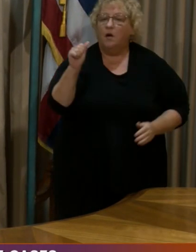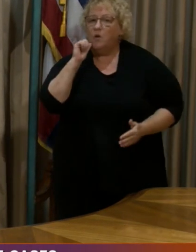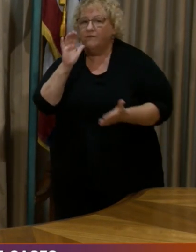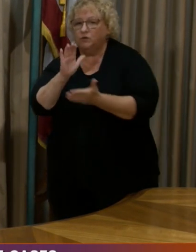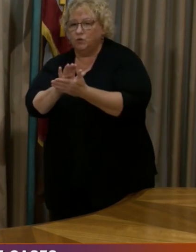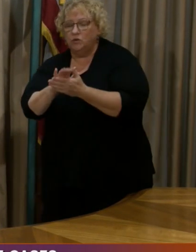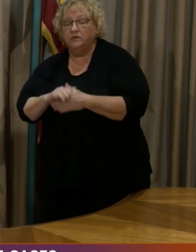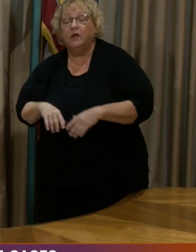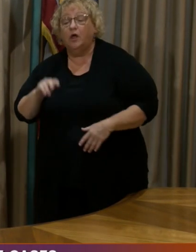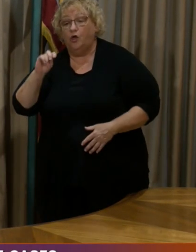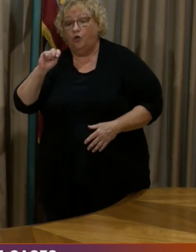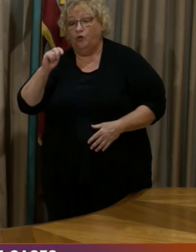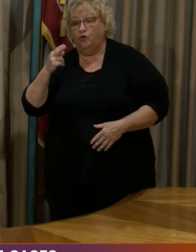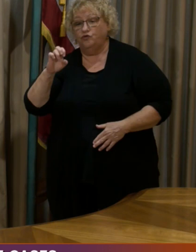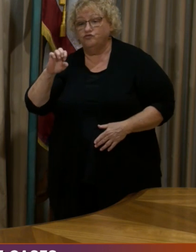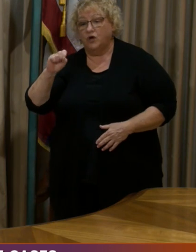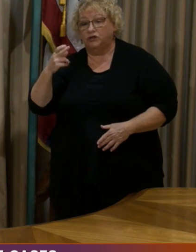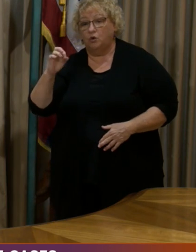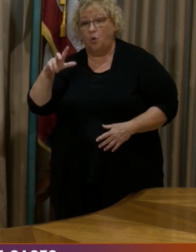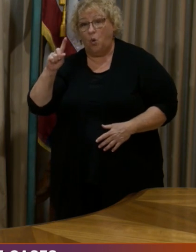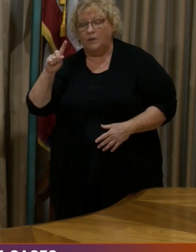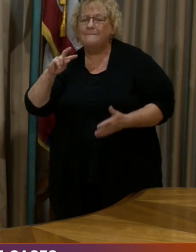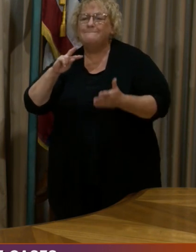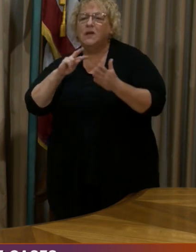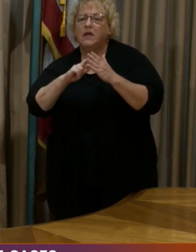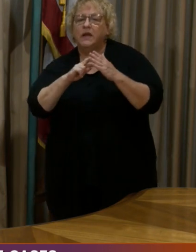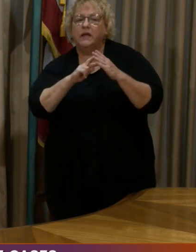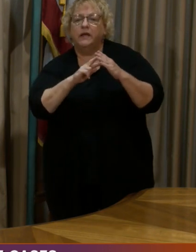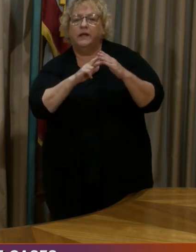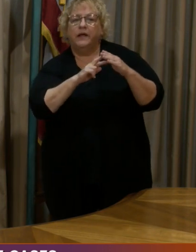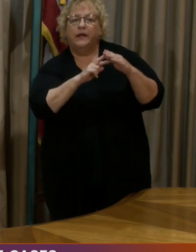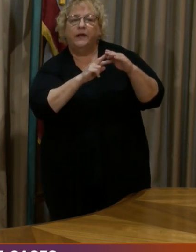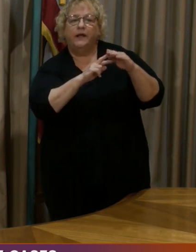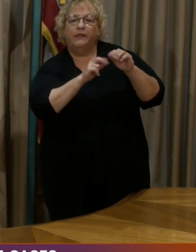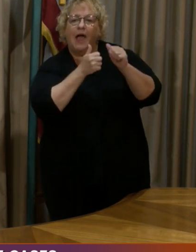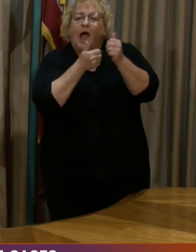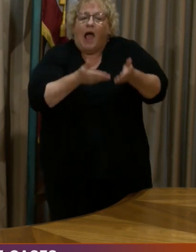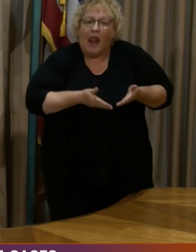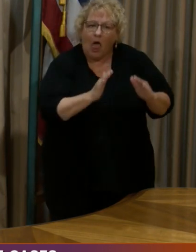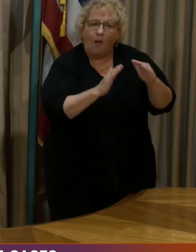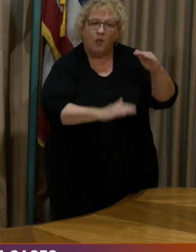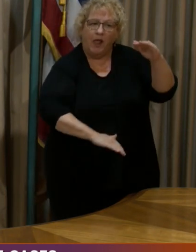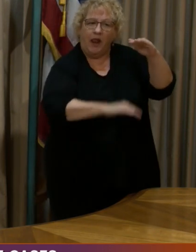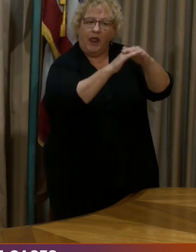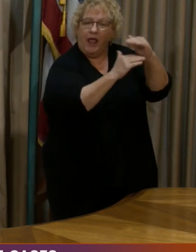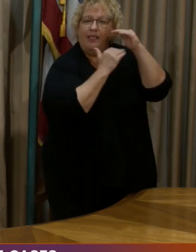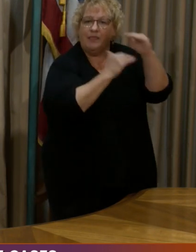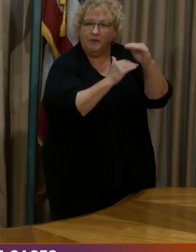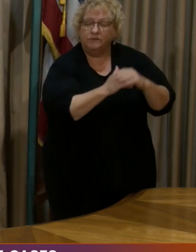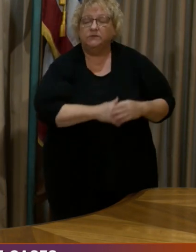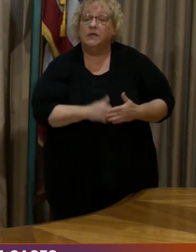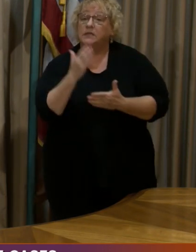IT'S MEANT TO BE GENERAL GUIDANCE AND HENCE. THE THRESHOLDS HERE ARE COMBINED WITH THOSE MITIGATION